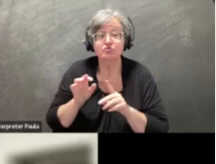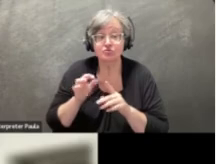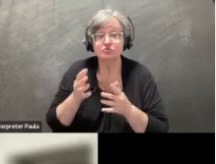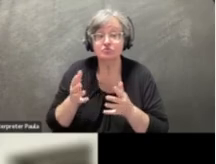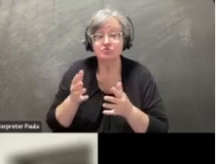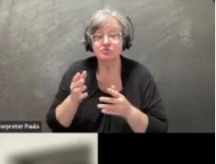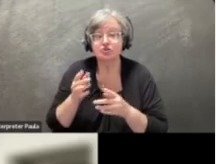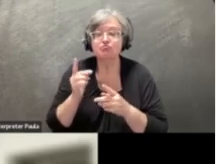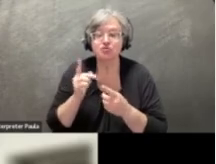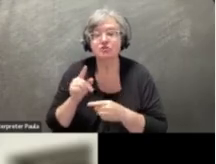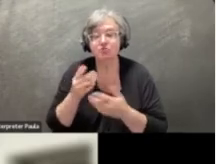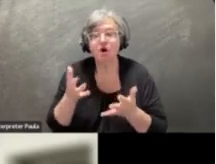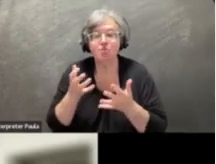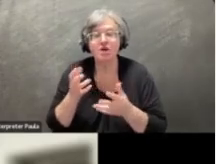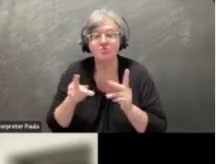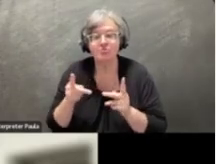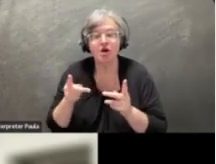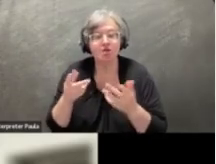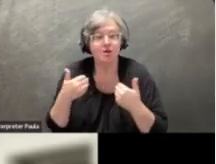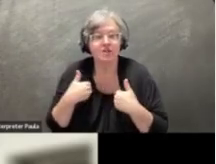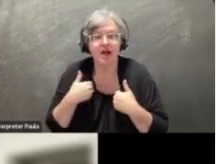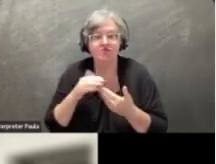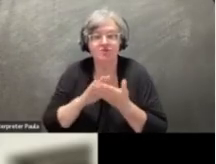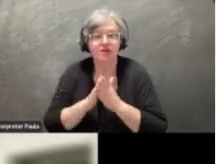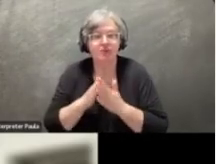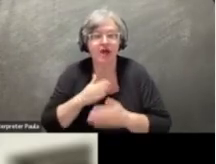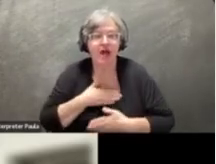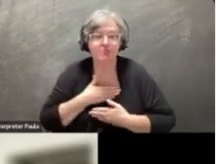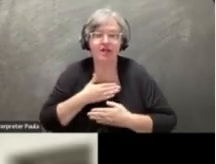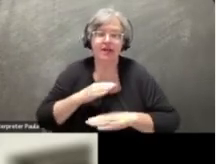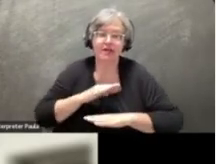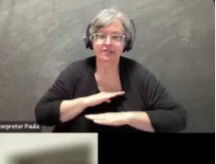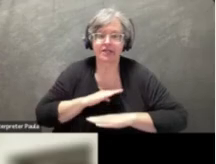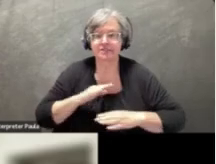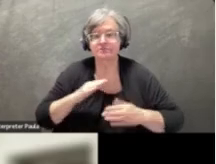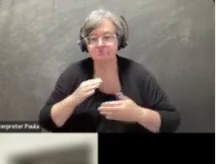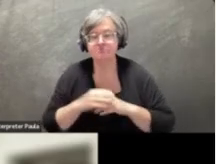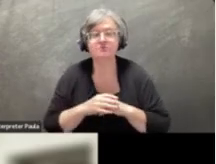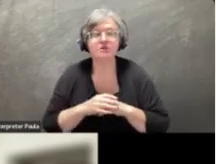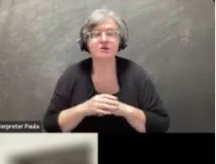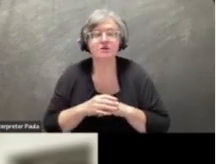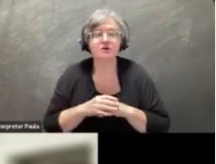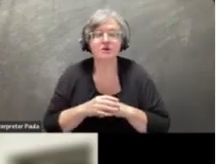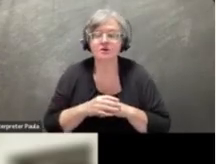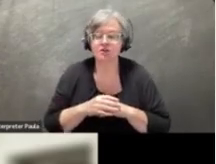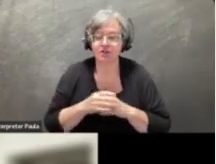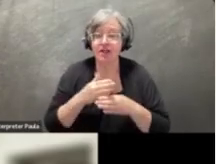to be happy, content and satisfied, and does that create a path that outcomes are related to those important too, and that